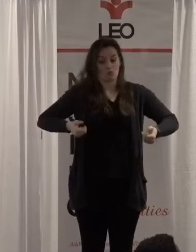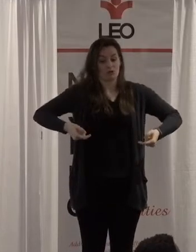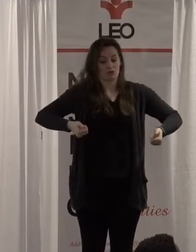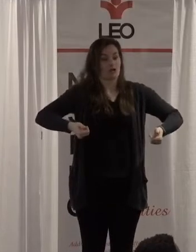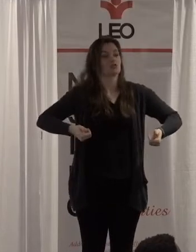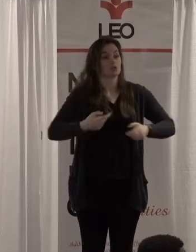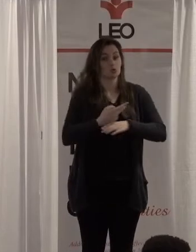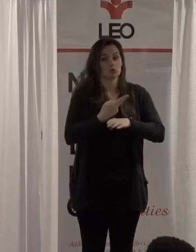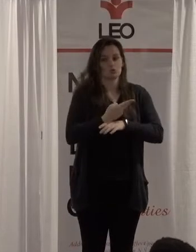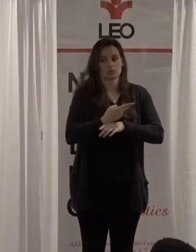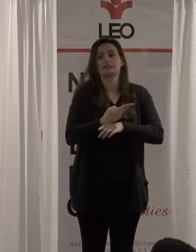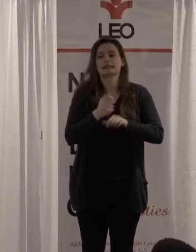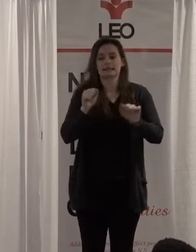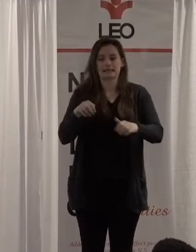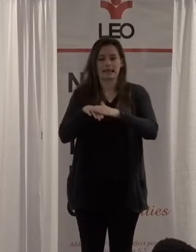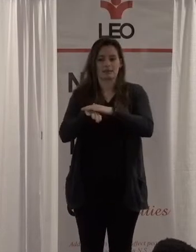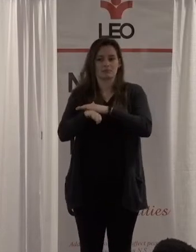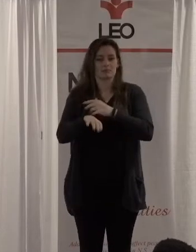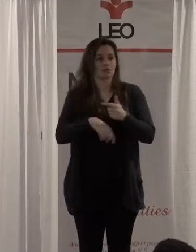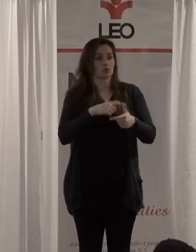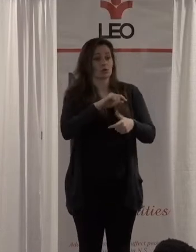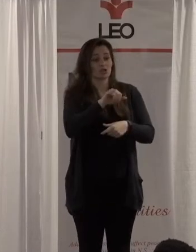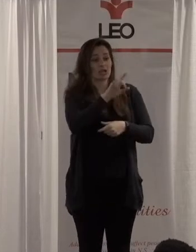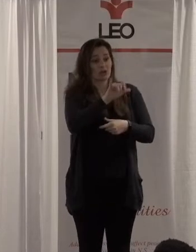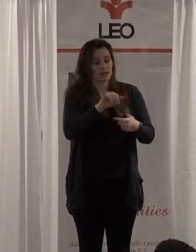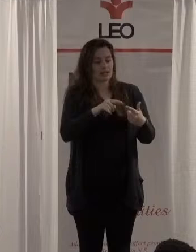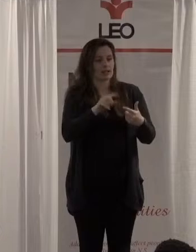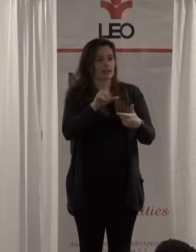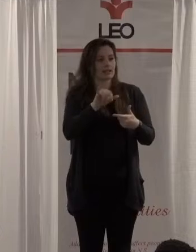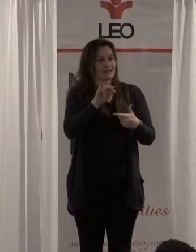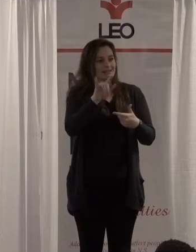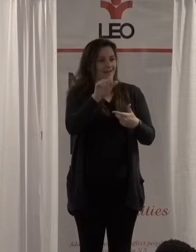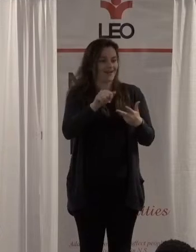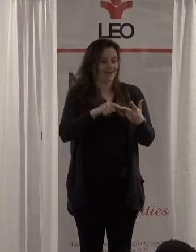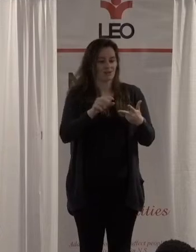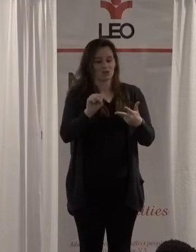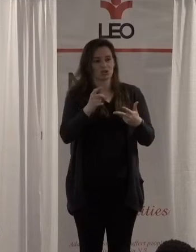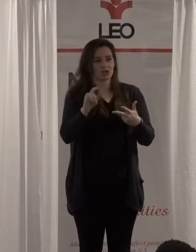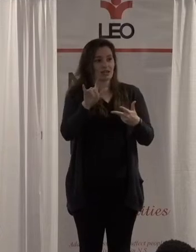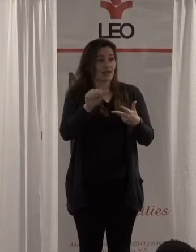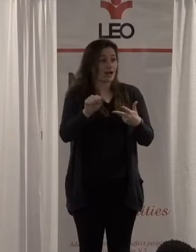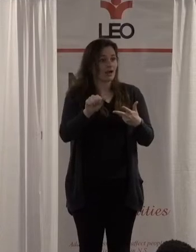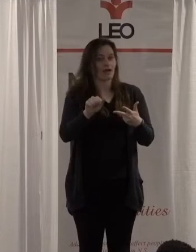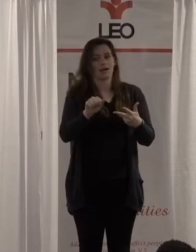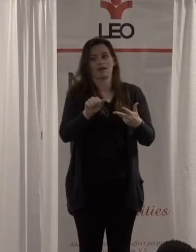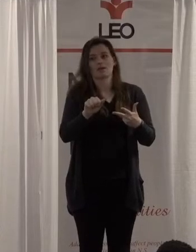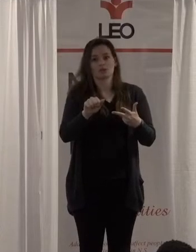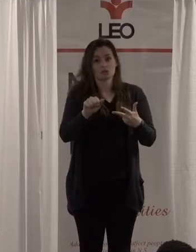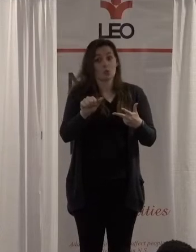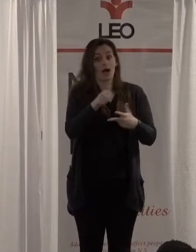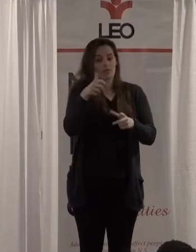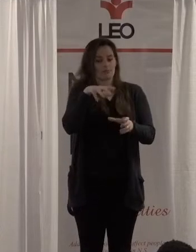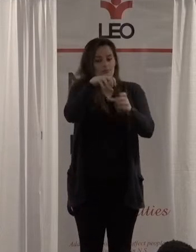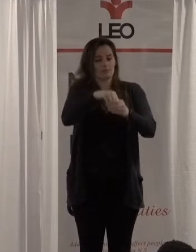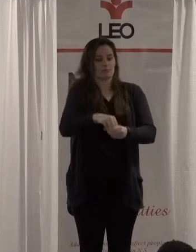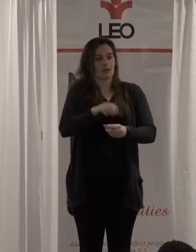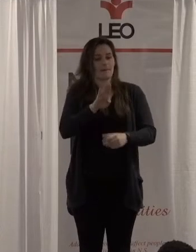GERRY POST, LINDA CAMPBELL, SHEILA WILDEMAN AND OTHER MEMBERS OF THE BILL 59 COMMUNITY ALLIANCE